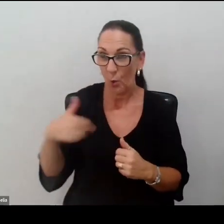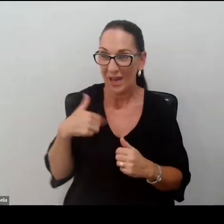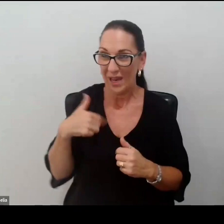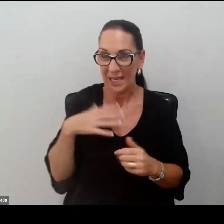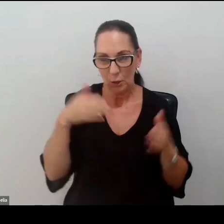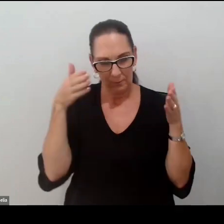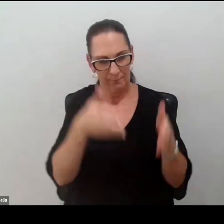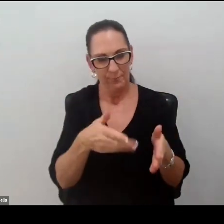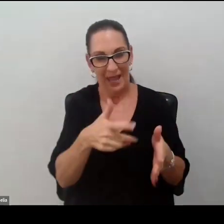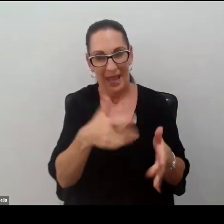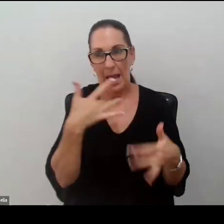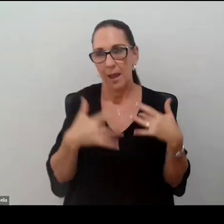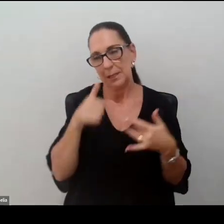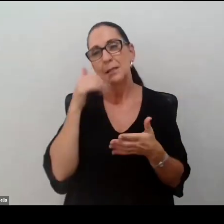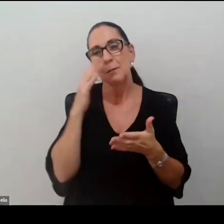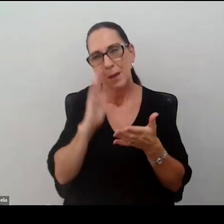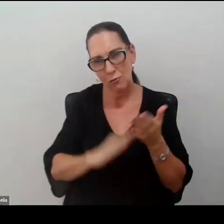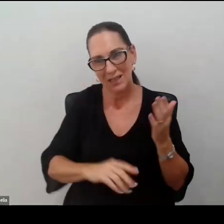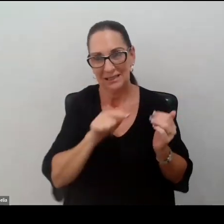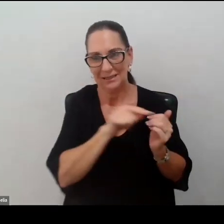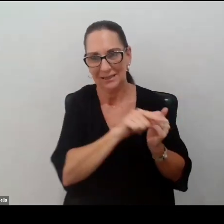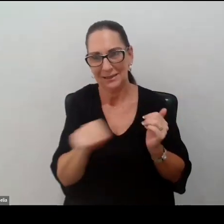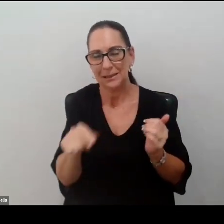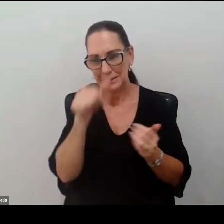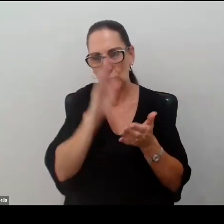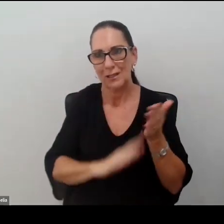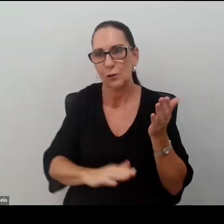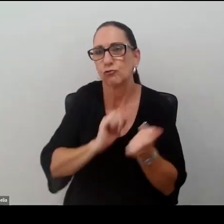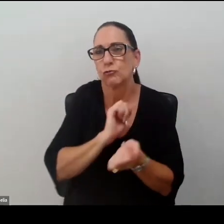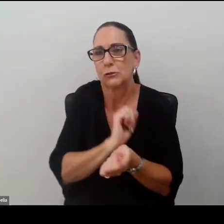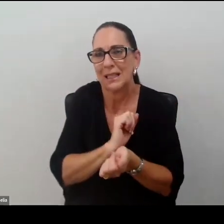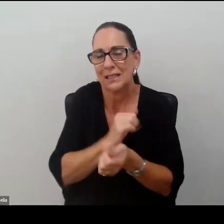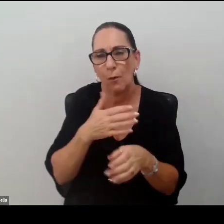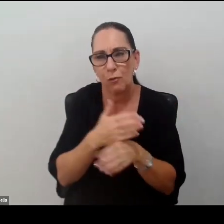with disability who have experienced restrictive practice in the research.